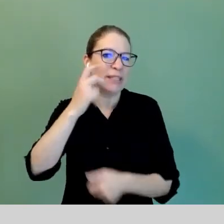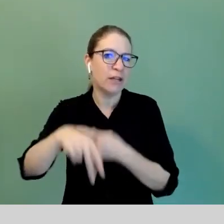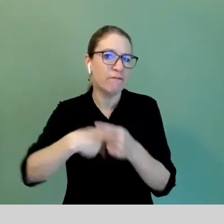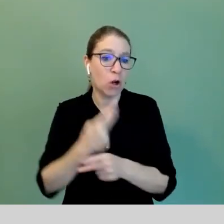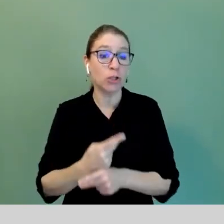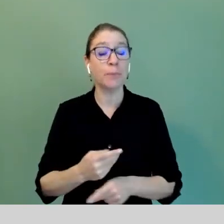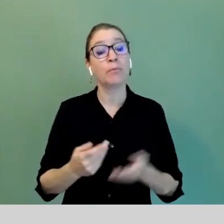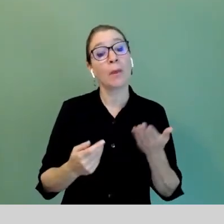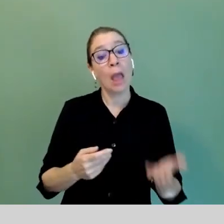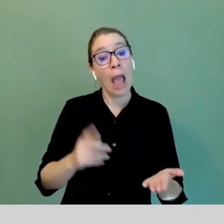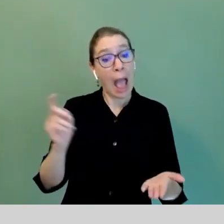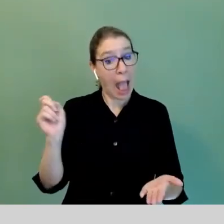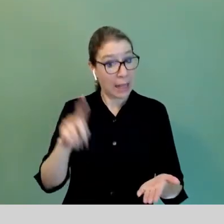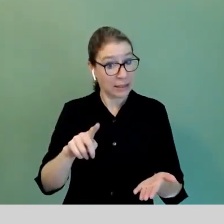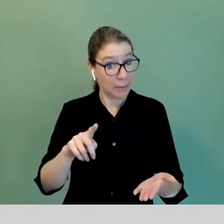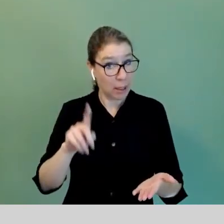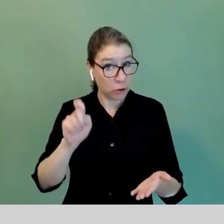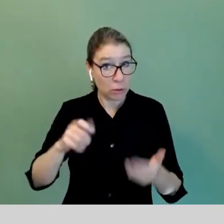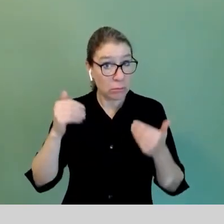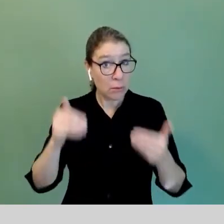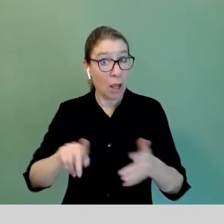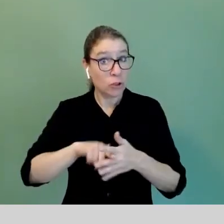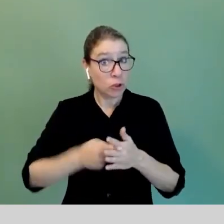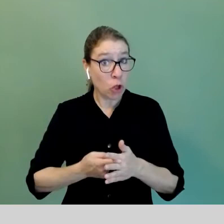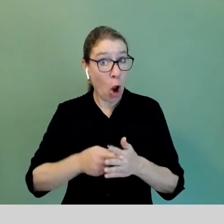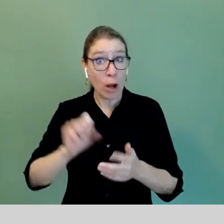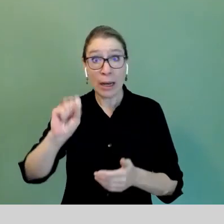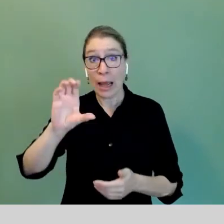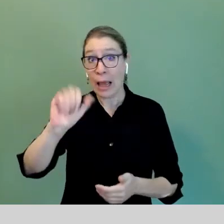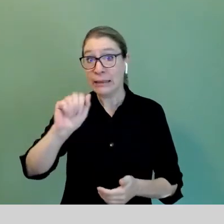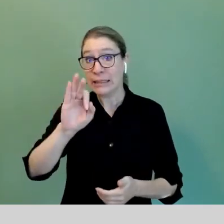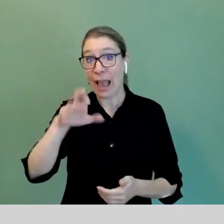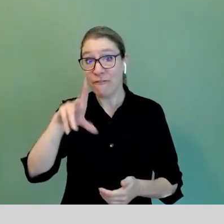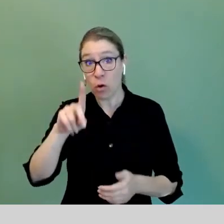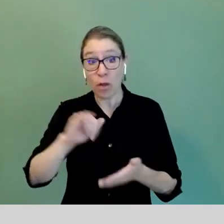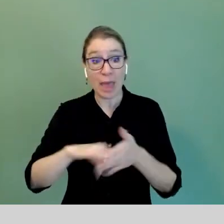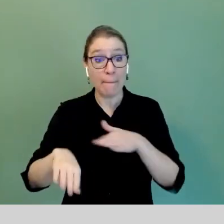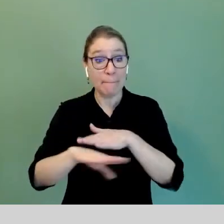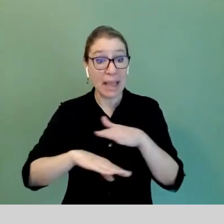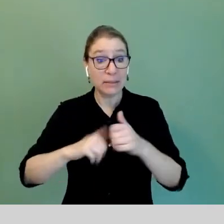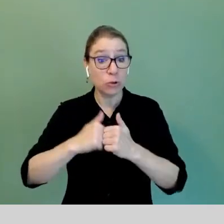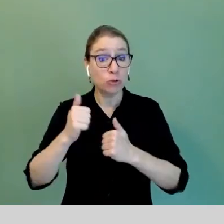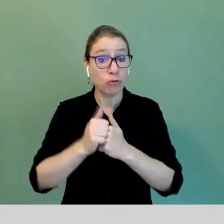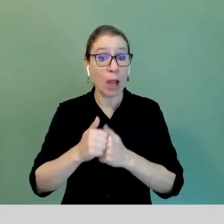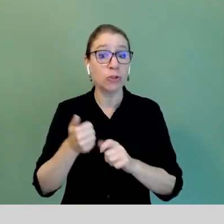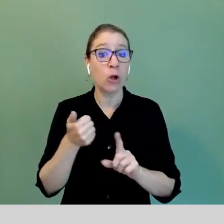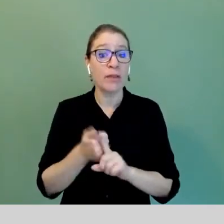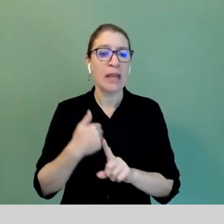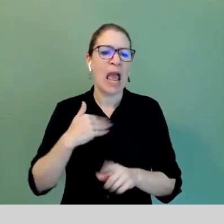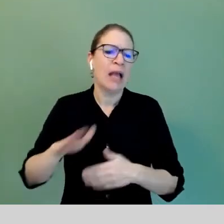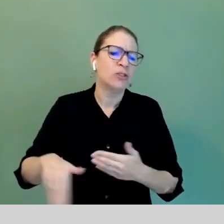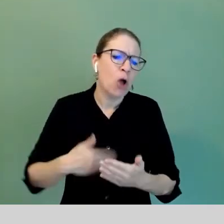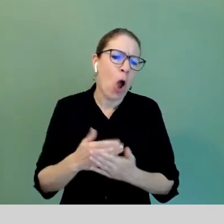And it asks me whether it should get started and scaffold the basic structure that has all the artifacts,